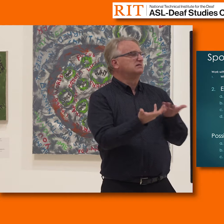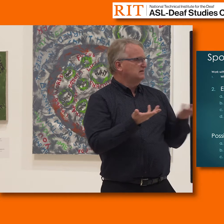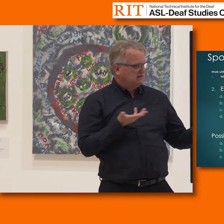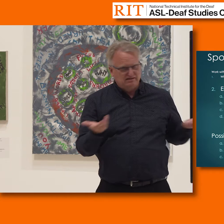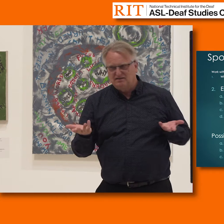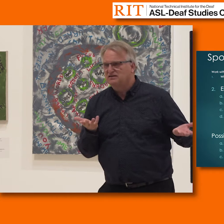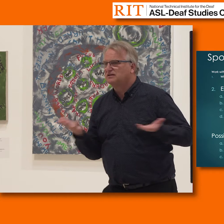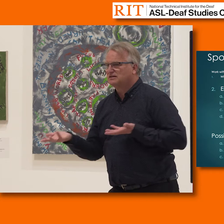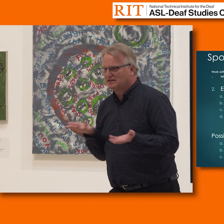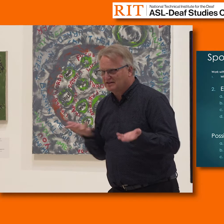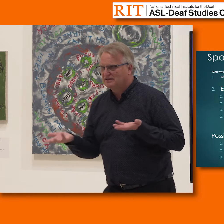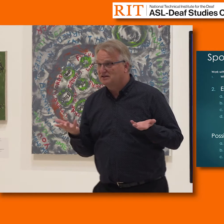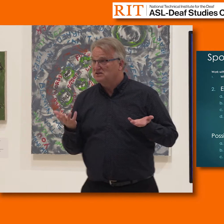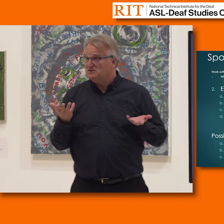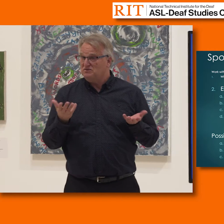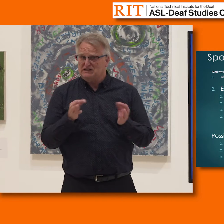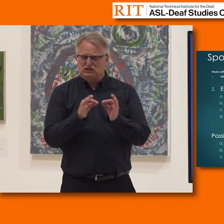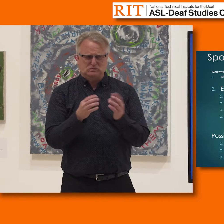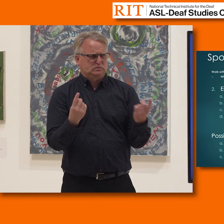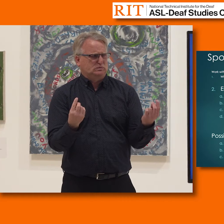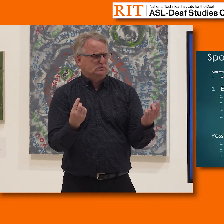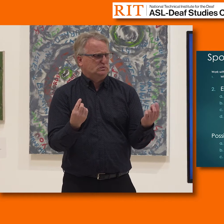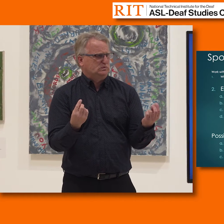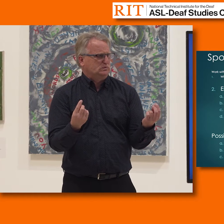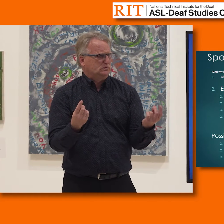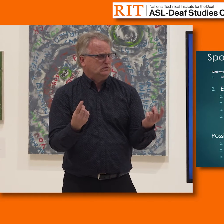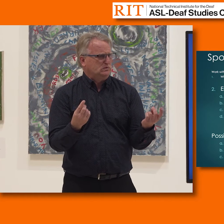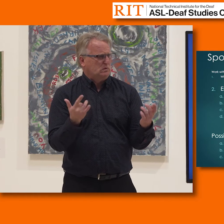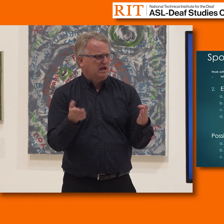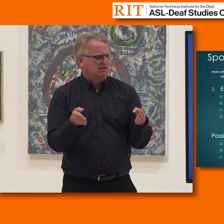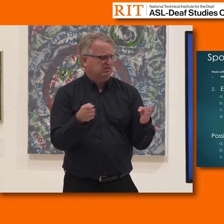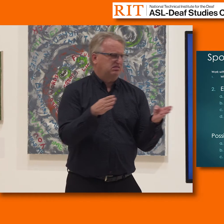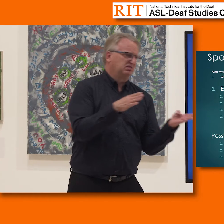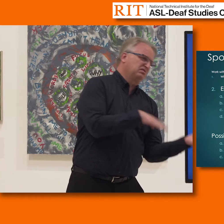If they're non-signers, they're simply taking notes and not even watching the presenter.